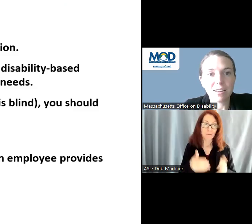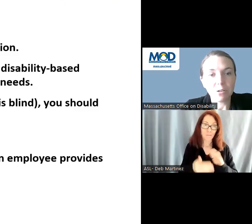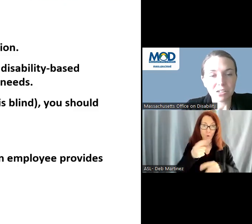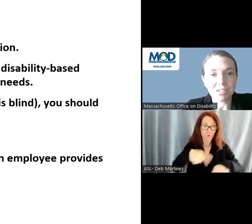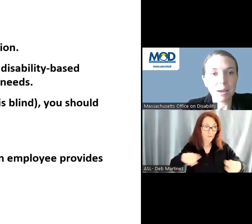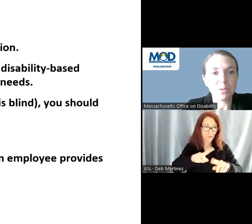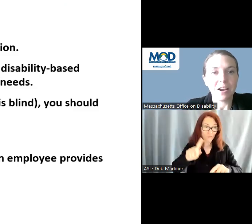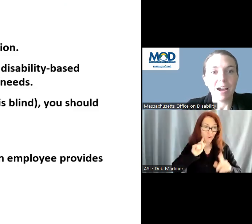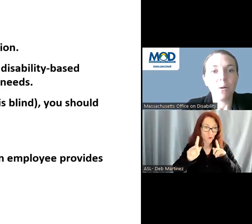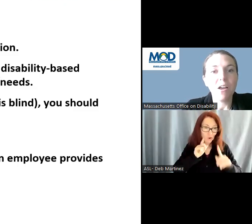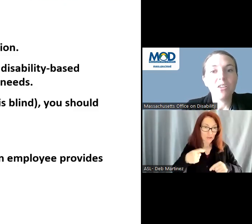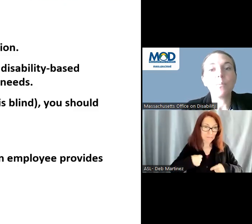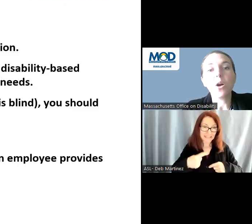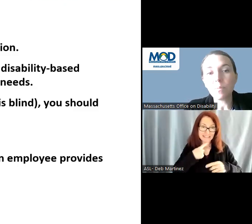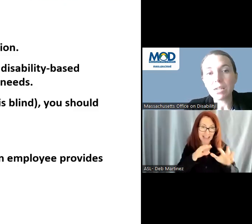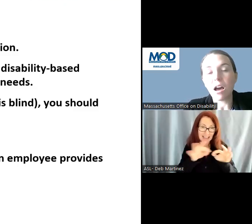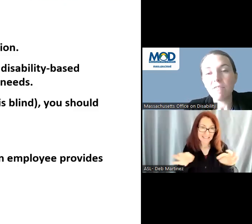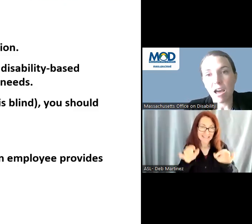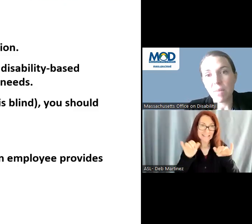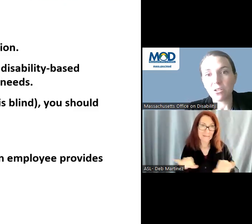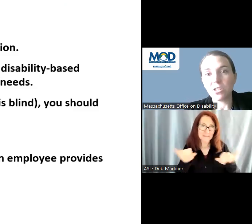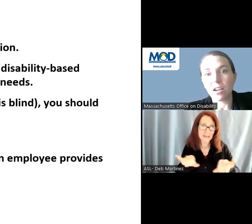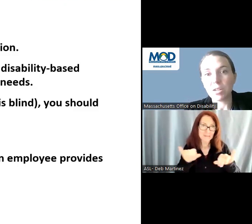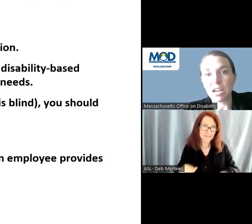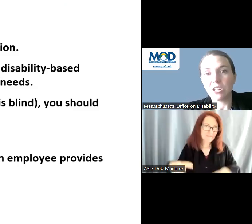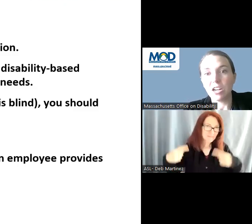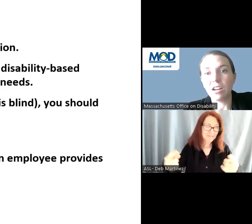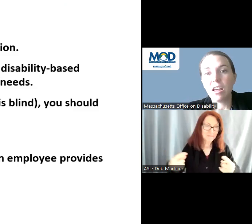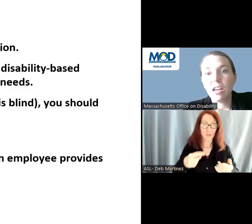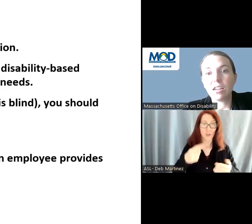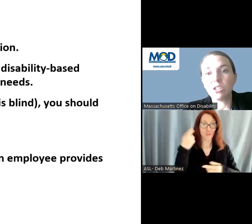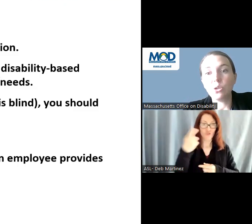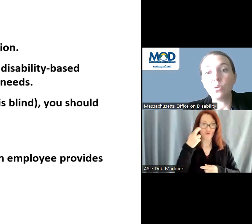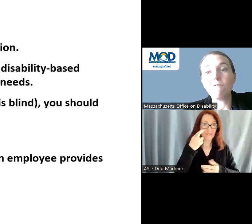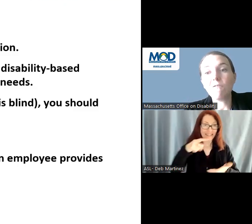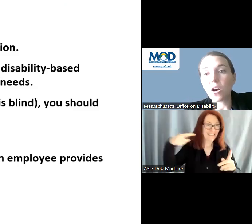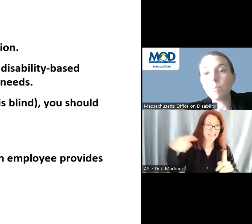a thousand times by now the purpose of that medical documentation is to confirm the